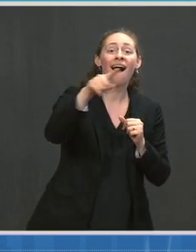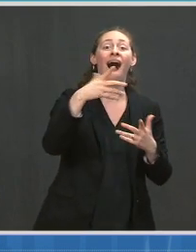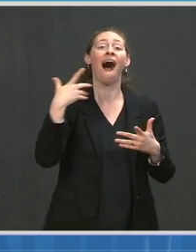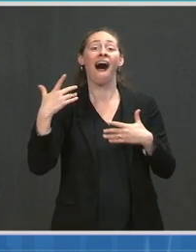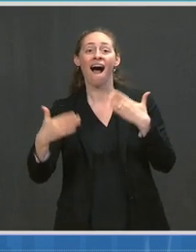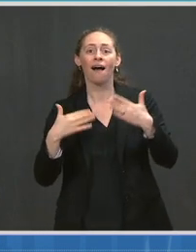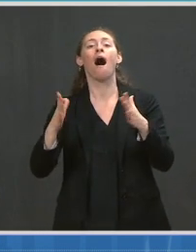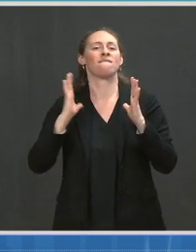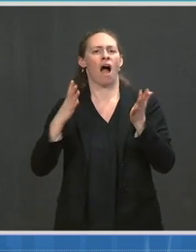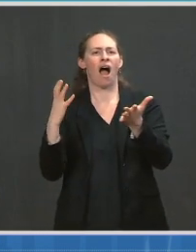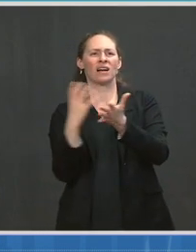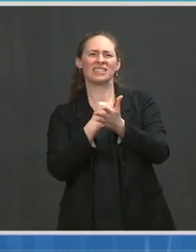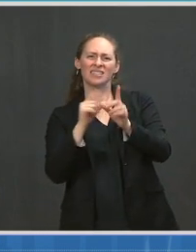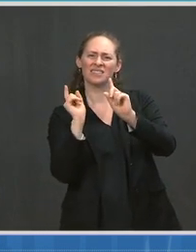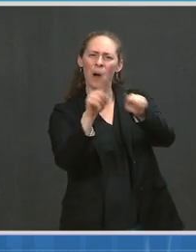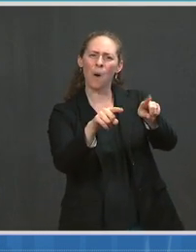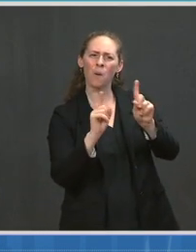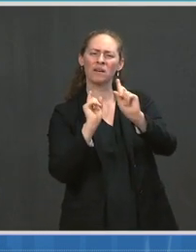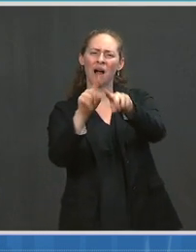to get vaccines directly to dialysis centers.